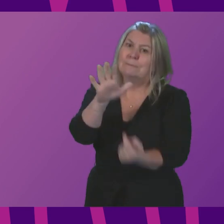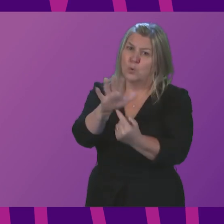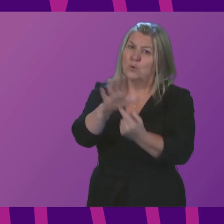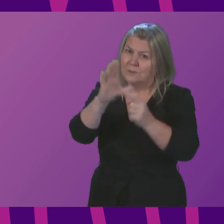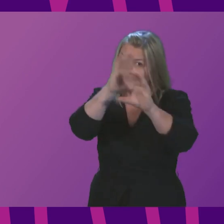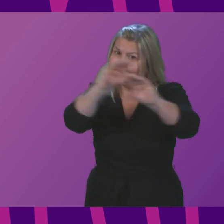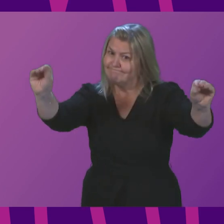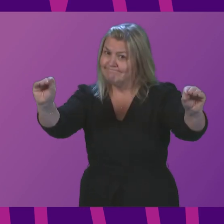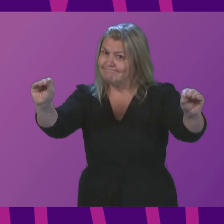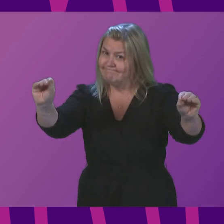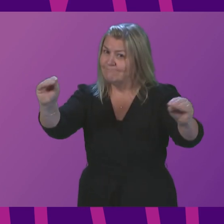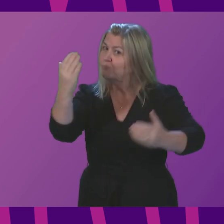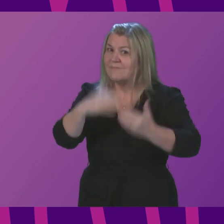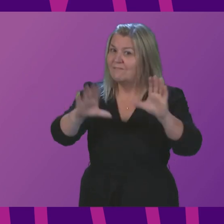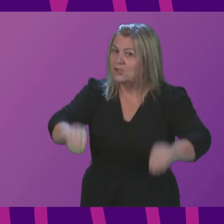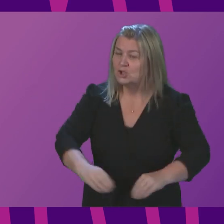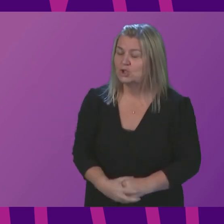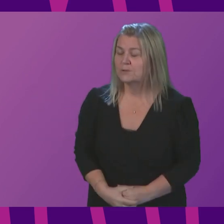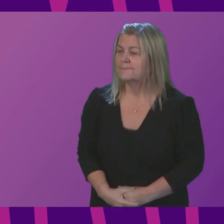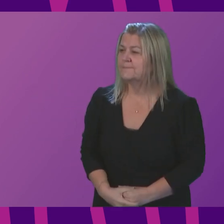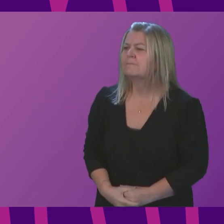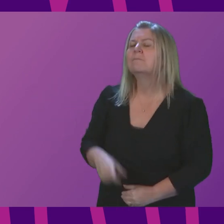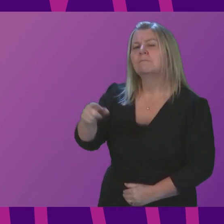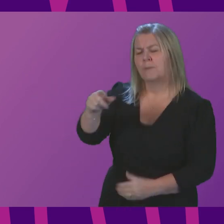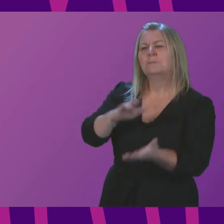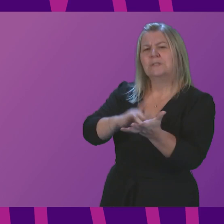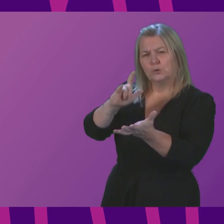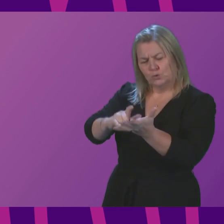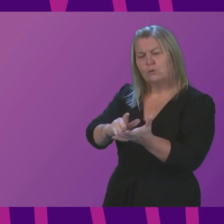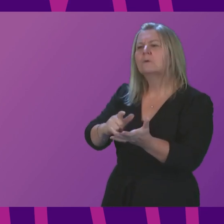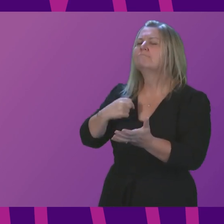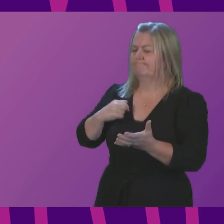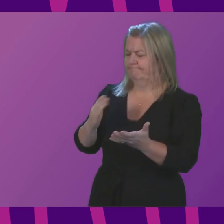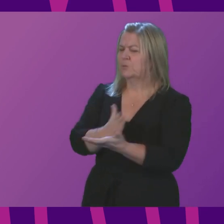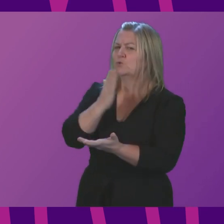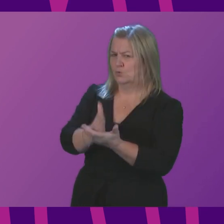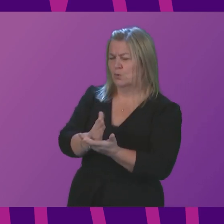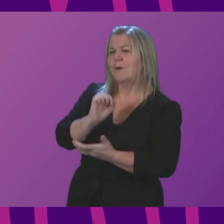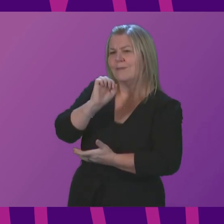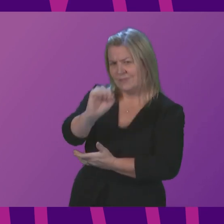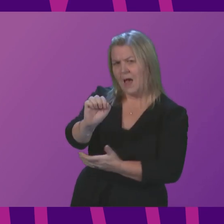On Michelle Stewart, I will ensure that the letter that has been written receives a full